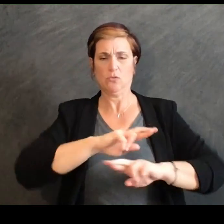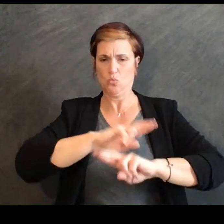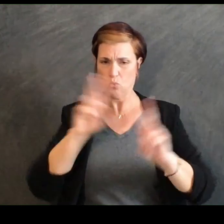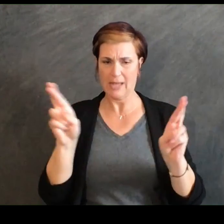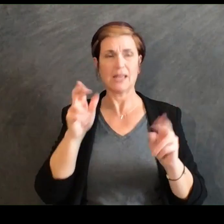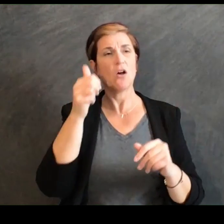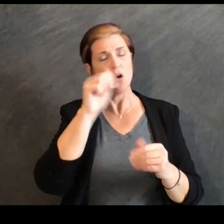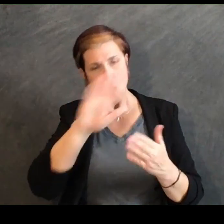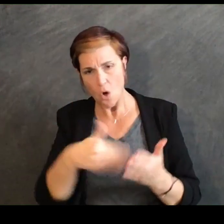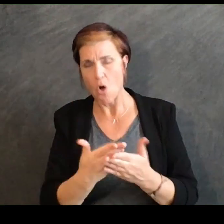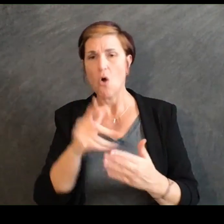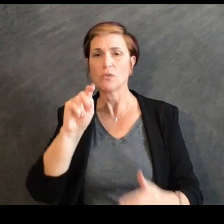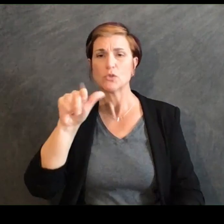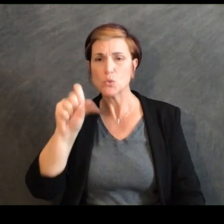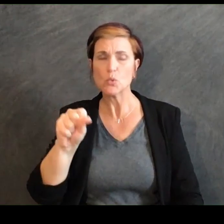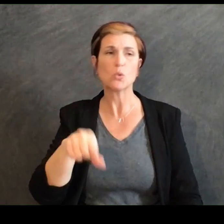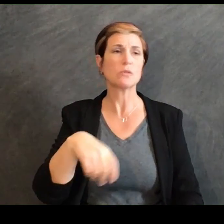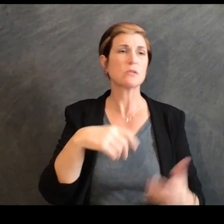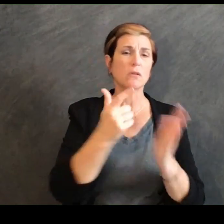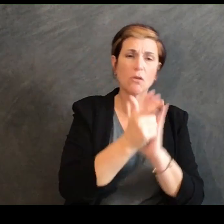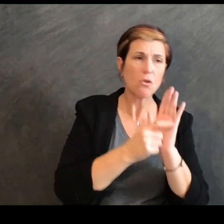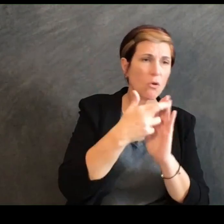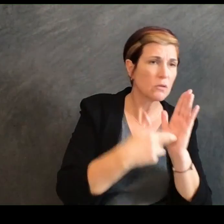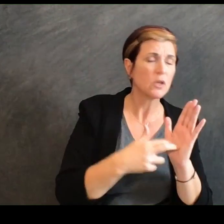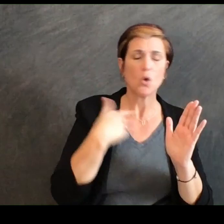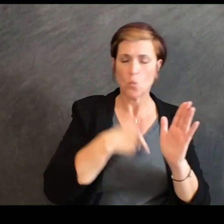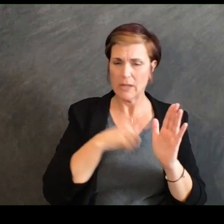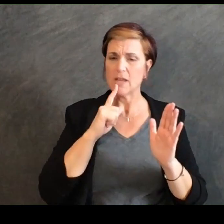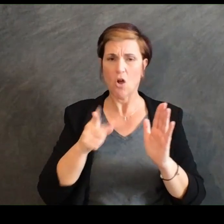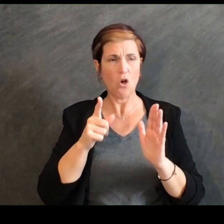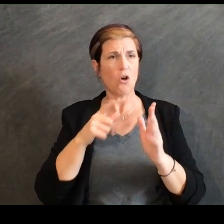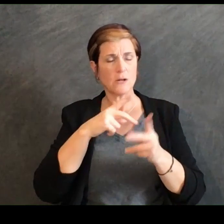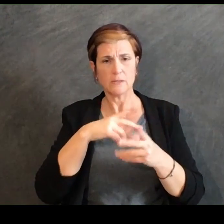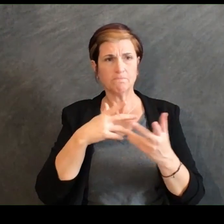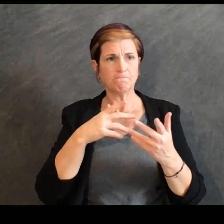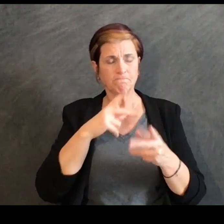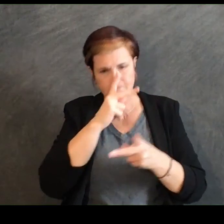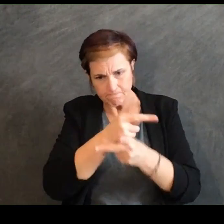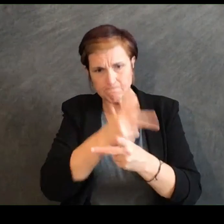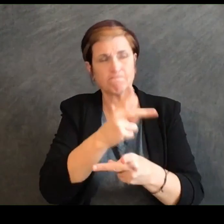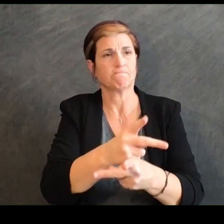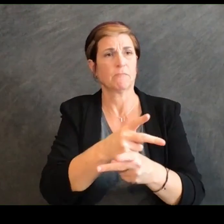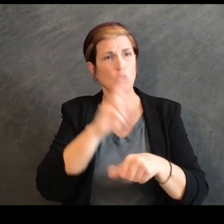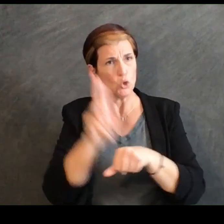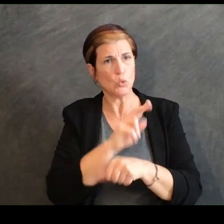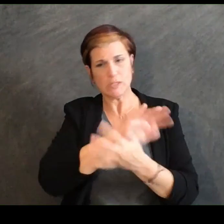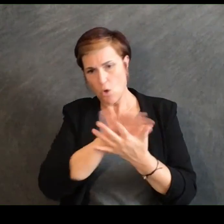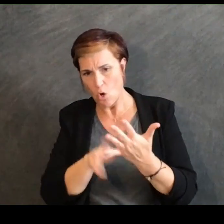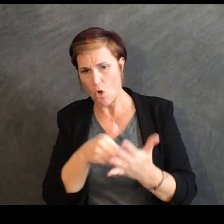disposal to safeguard the lives and health of our people so we're with you